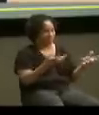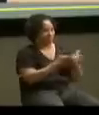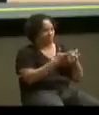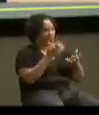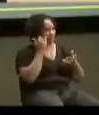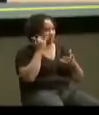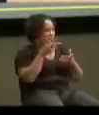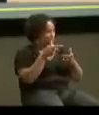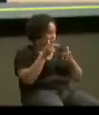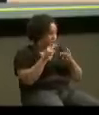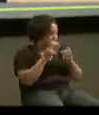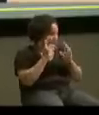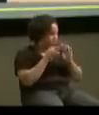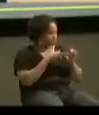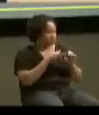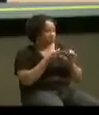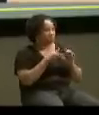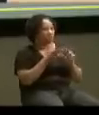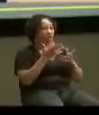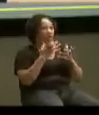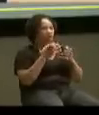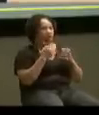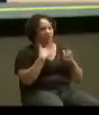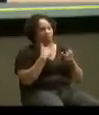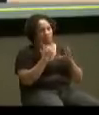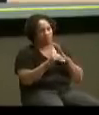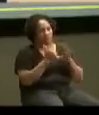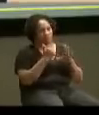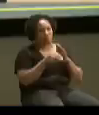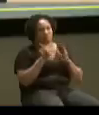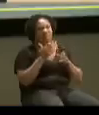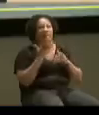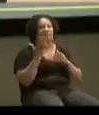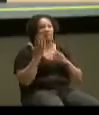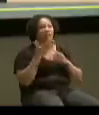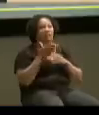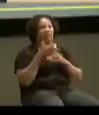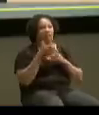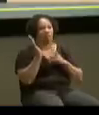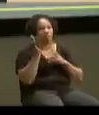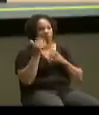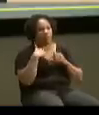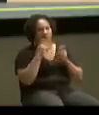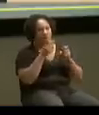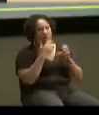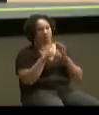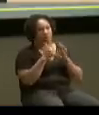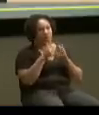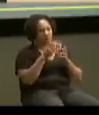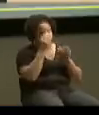SO IF YOU HAVE TO JOIN, BASICALLY WE'LL HAVE AN E-MAIL ADDRESS HERE AT END OF THE PRESENTATION, JUST LET ME KNOW